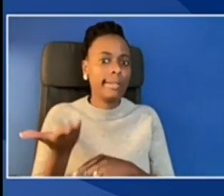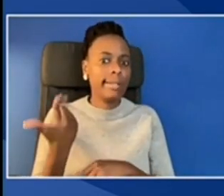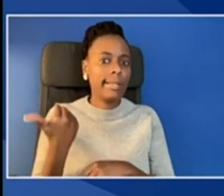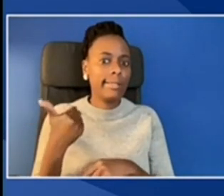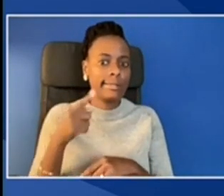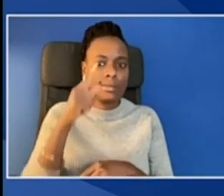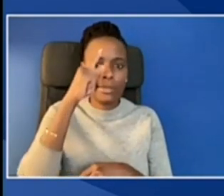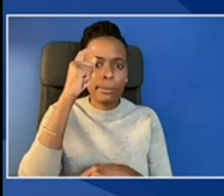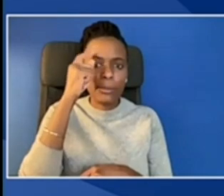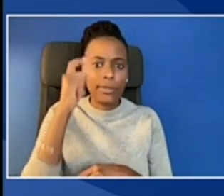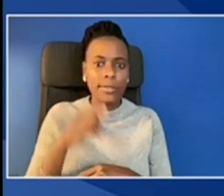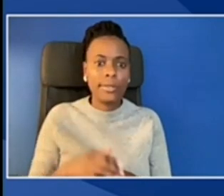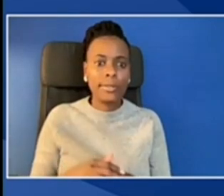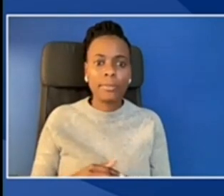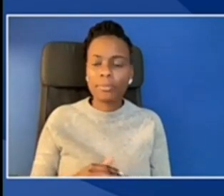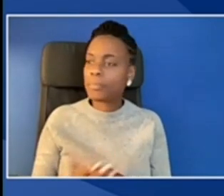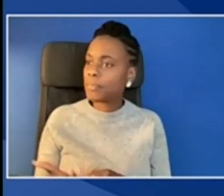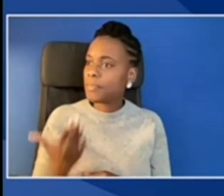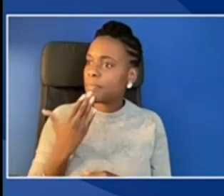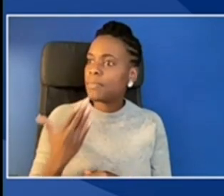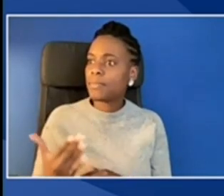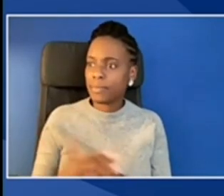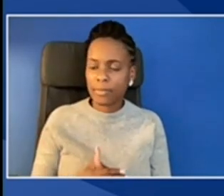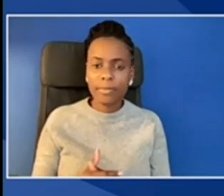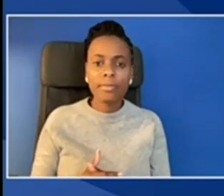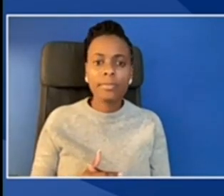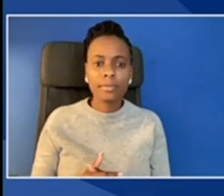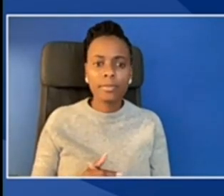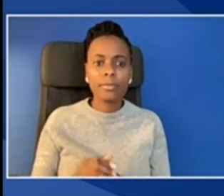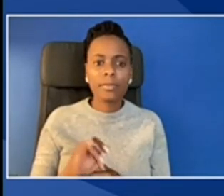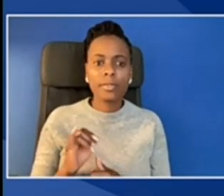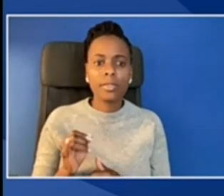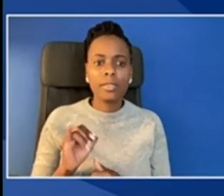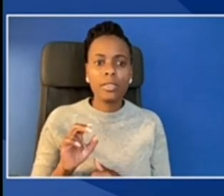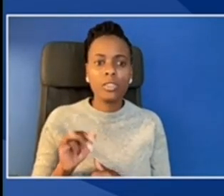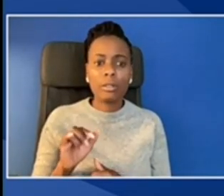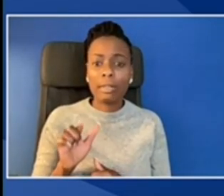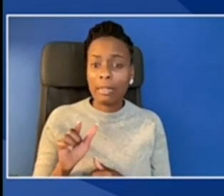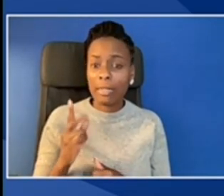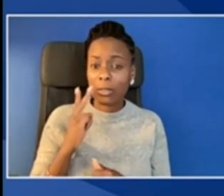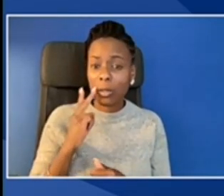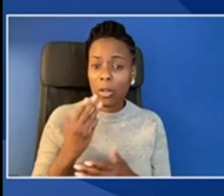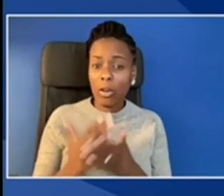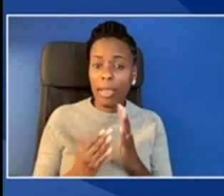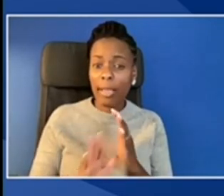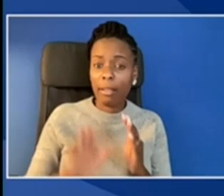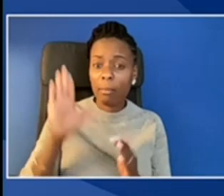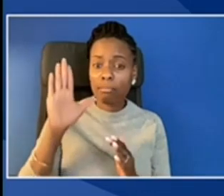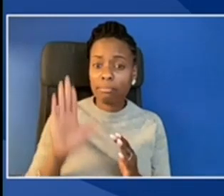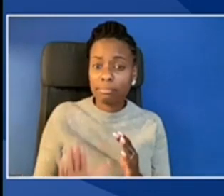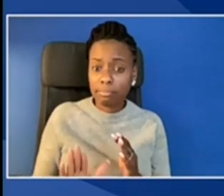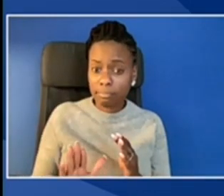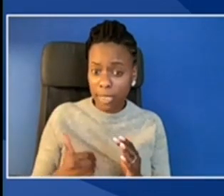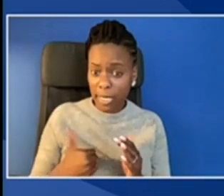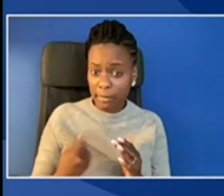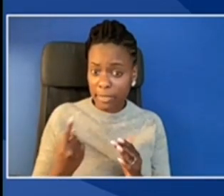Alright. Thank you, Lane. Jalil, I noticed that your hand went up, then back down. Did you have anything you needed to add?